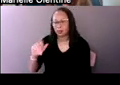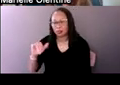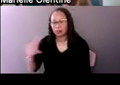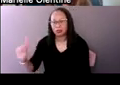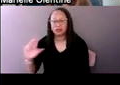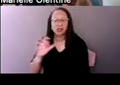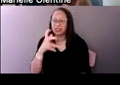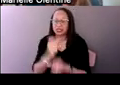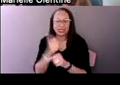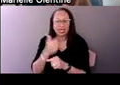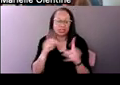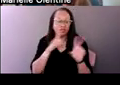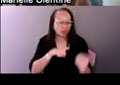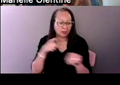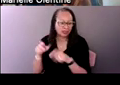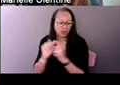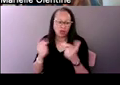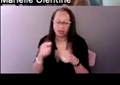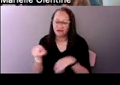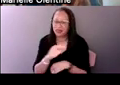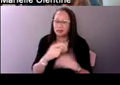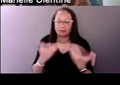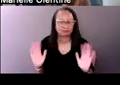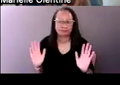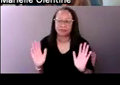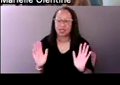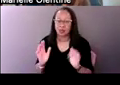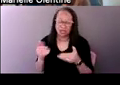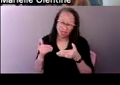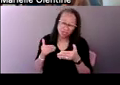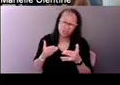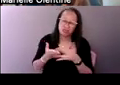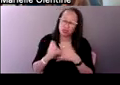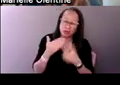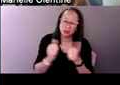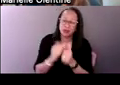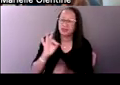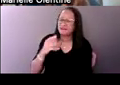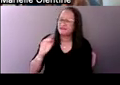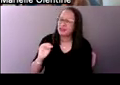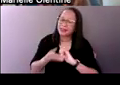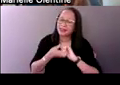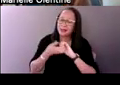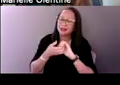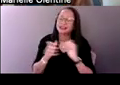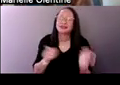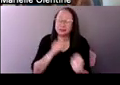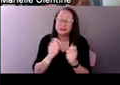accept a flat fee payment structure for a sales agent. They should be making money when they make your film money.